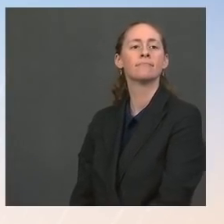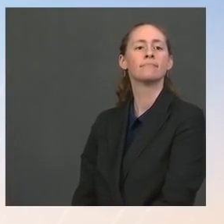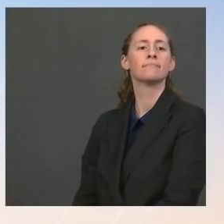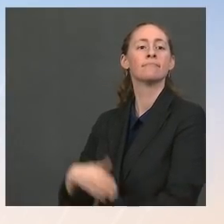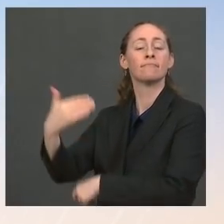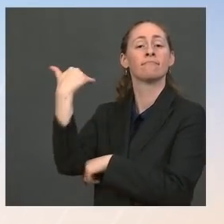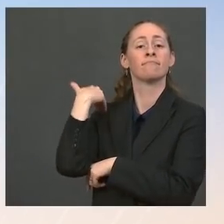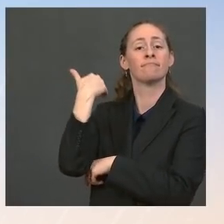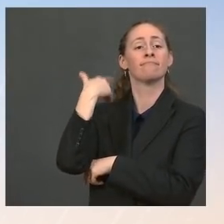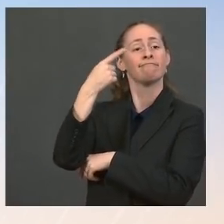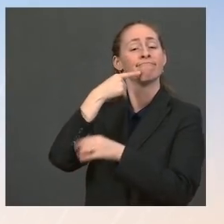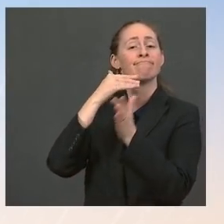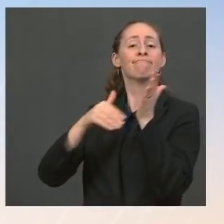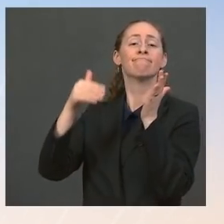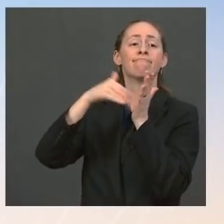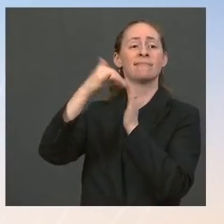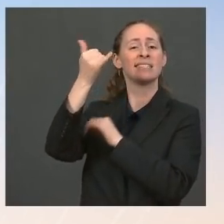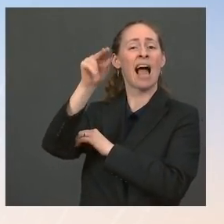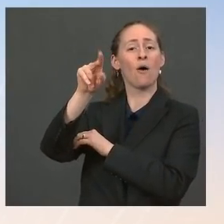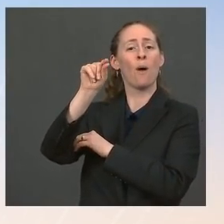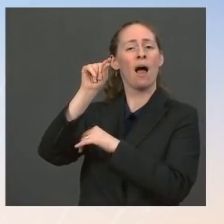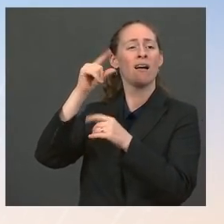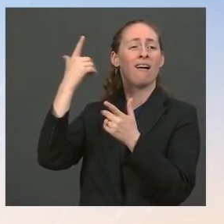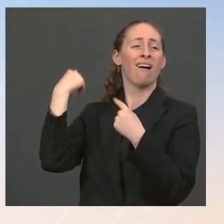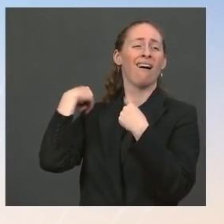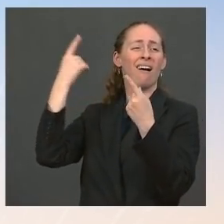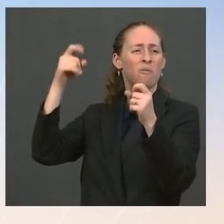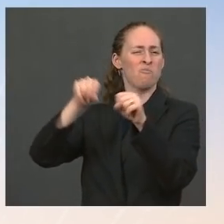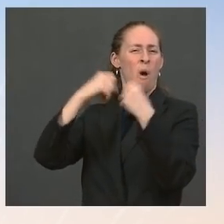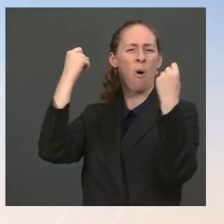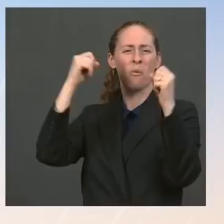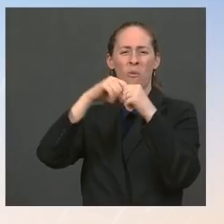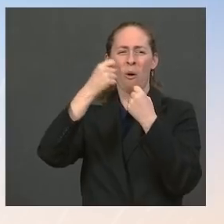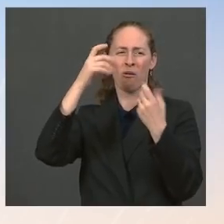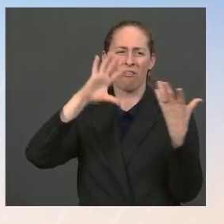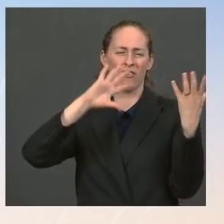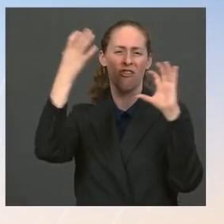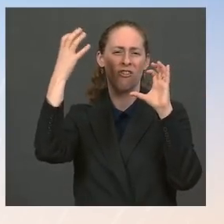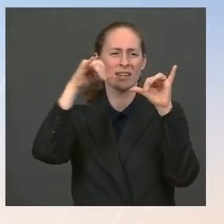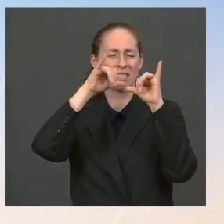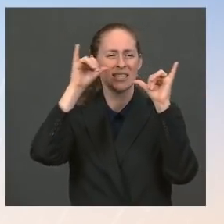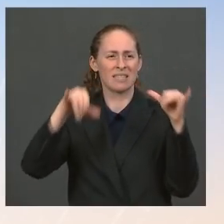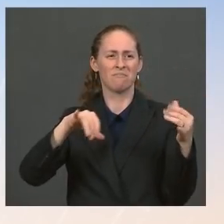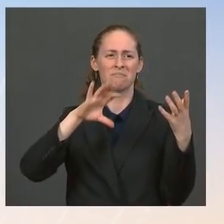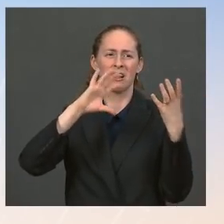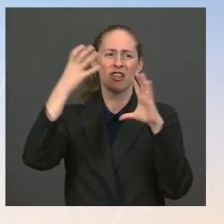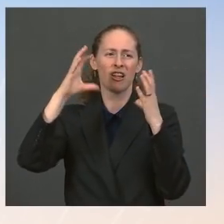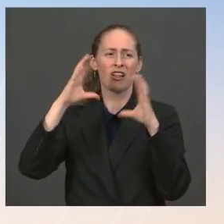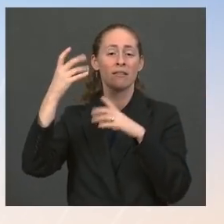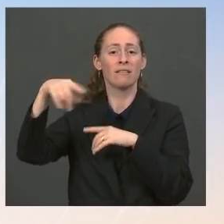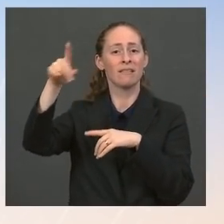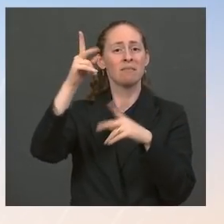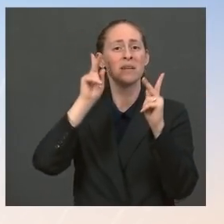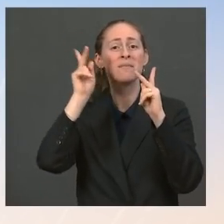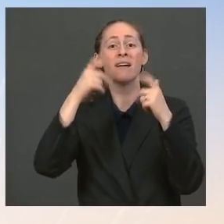But you have thousands of people living in squalid conditions, limited opportunities to go through asylum processes here.